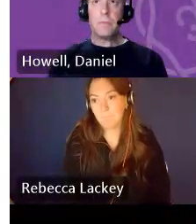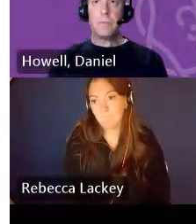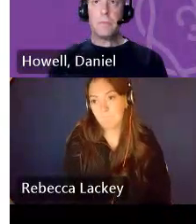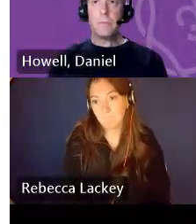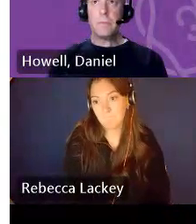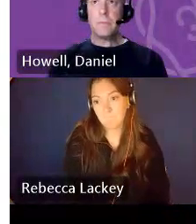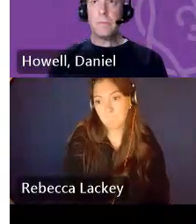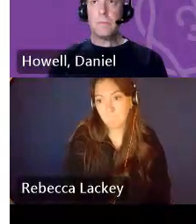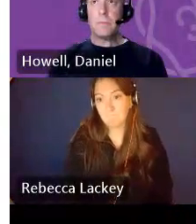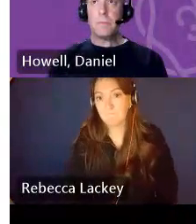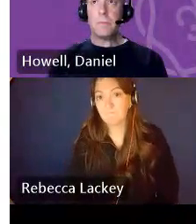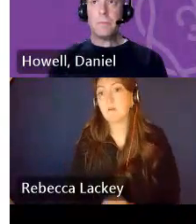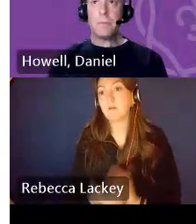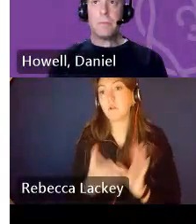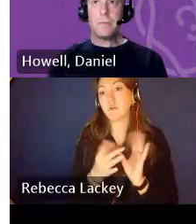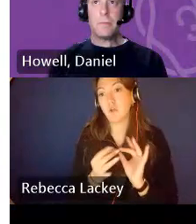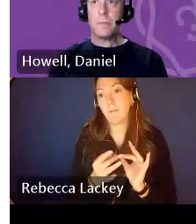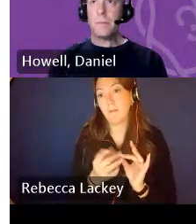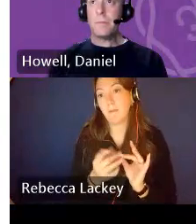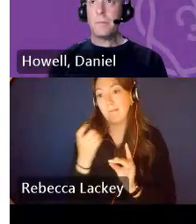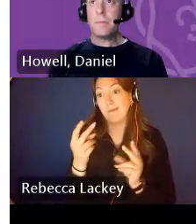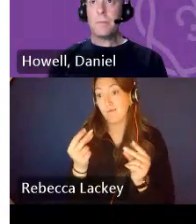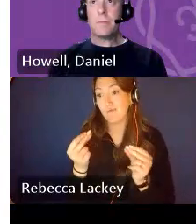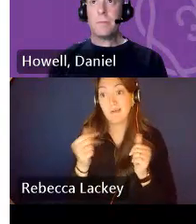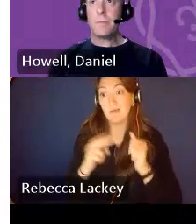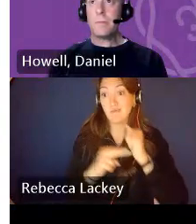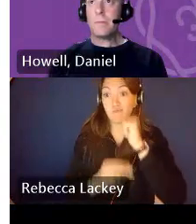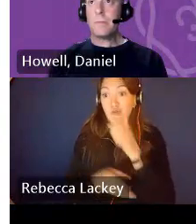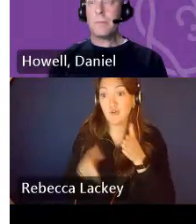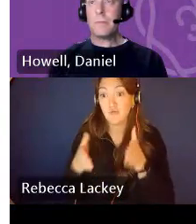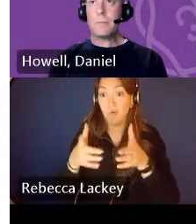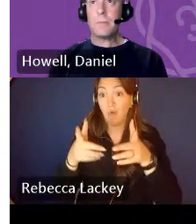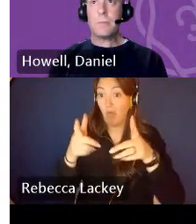Another comment that is how quickly the bridge road deck has cherry. It's